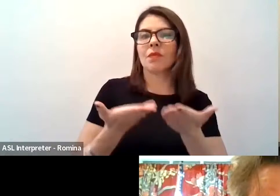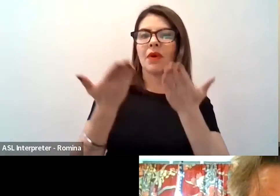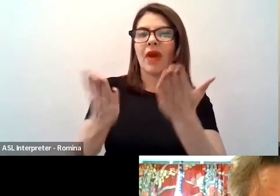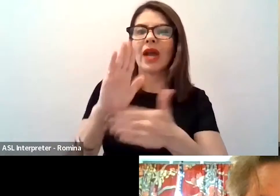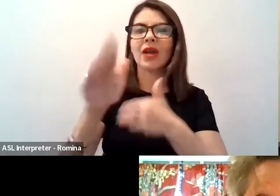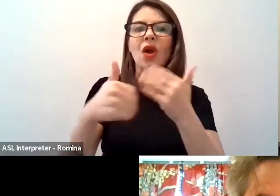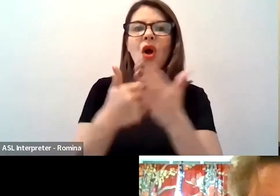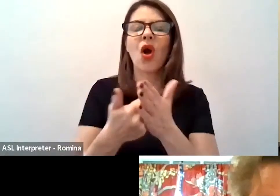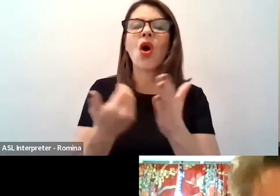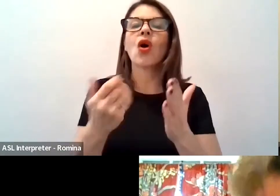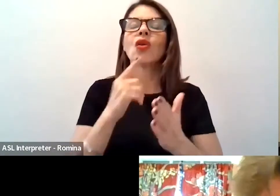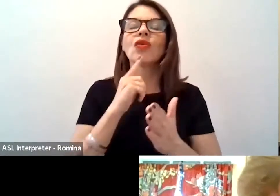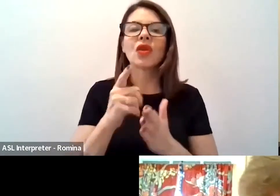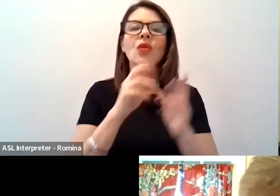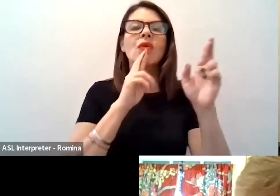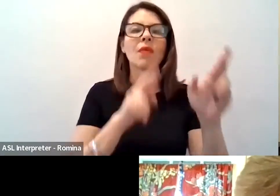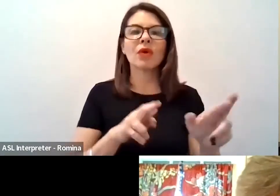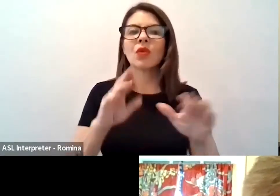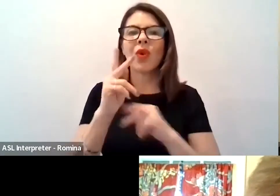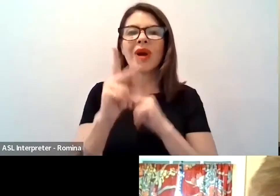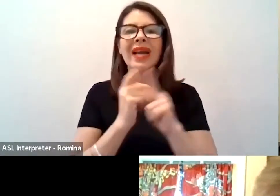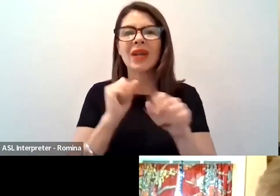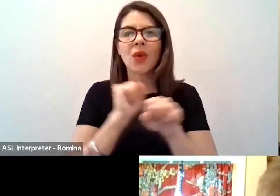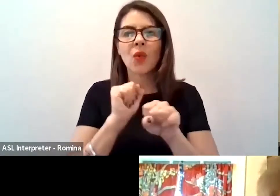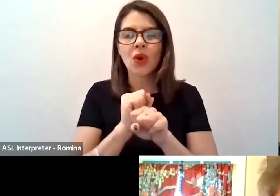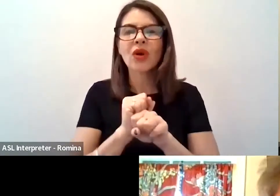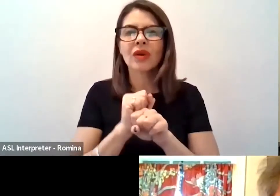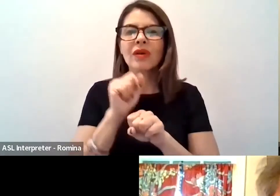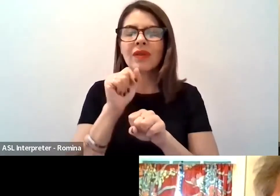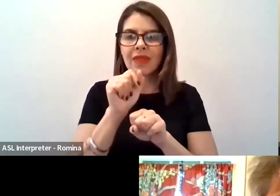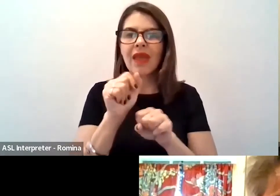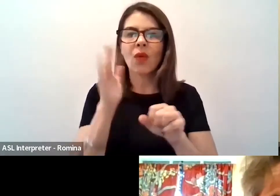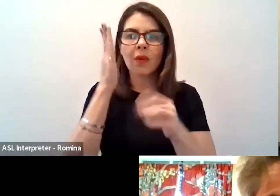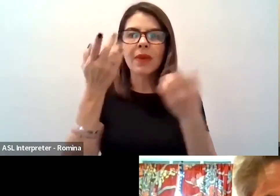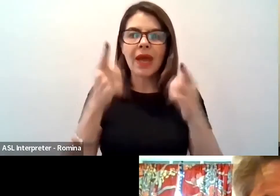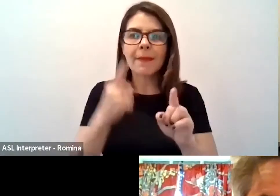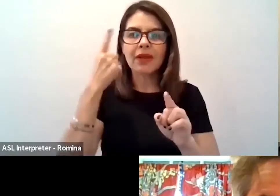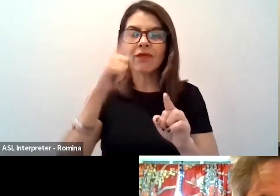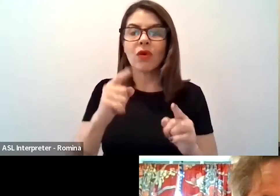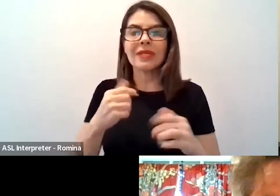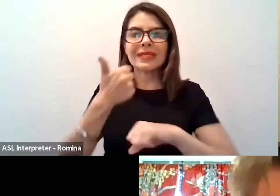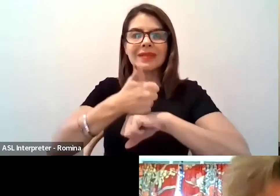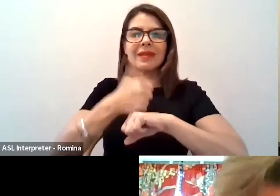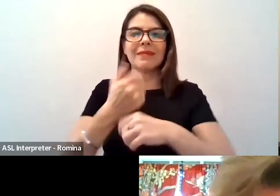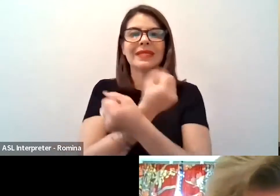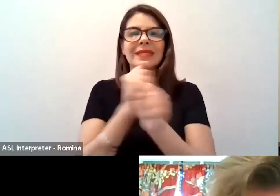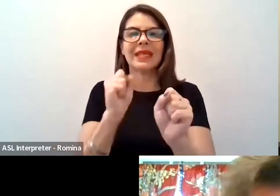of what work they did to make that a safe workplace. And then finally the special effects that our members come in contact with.